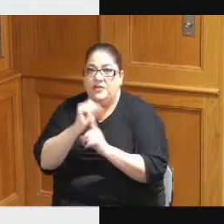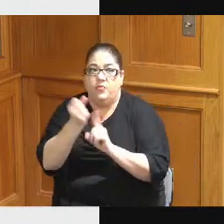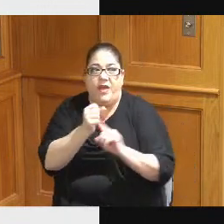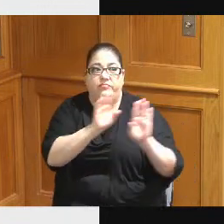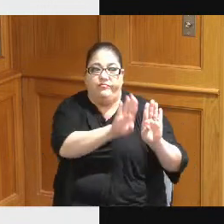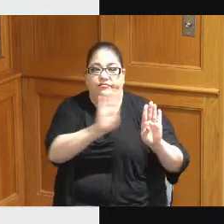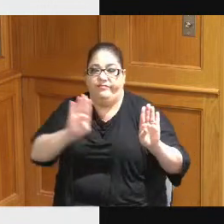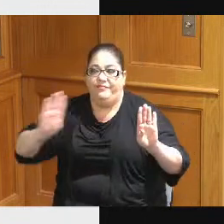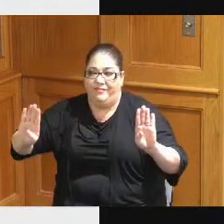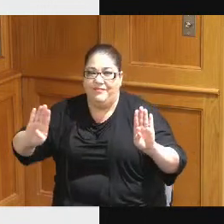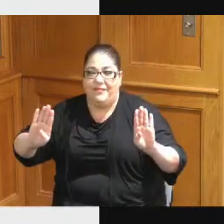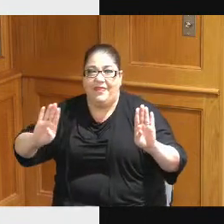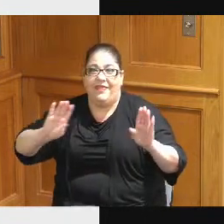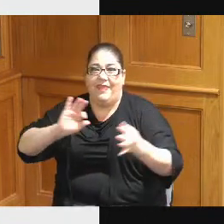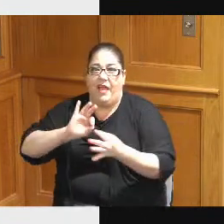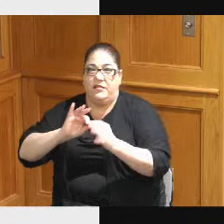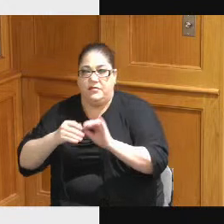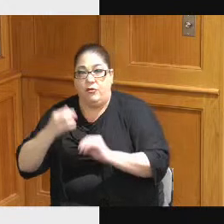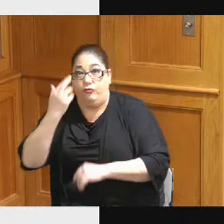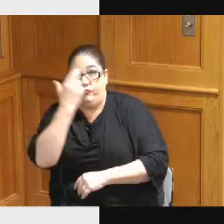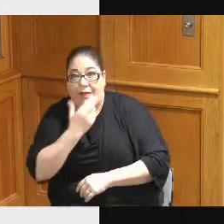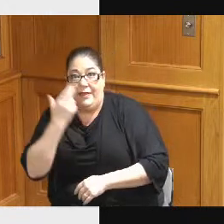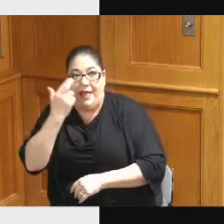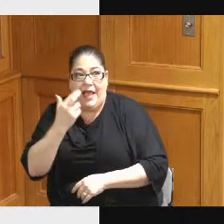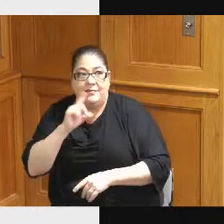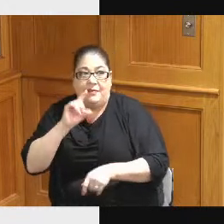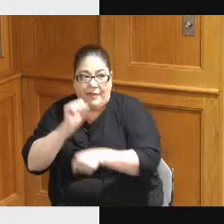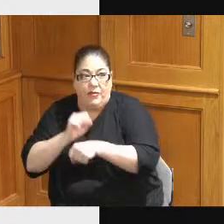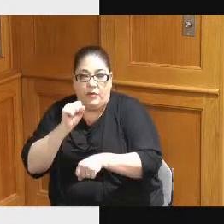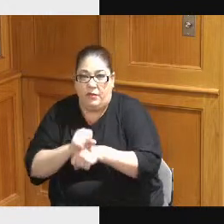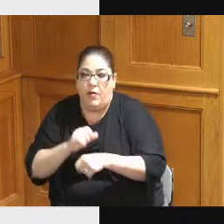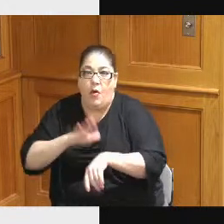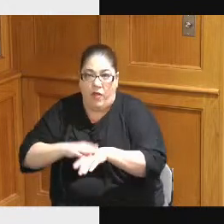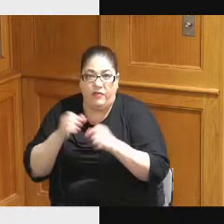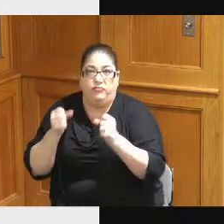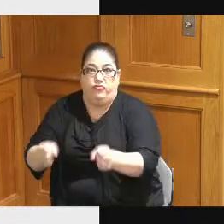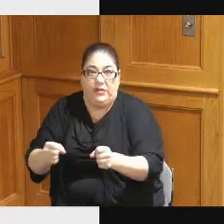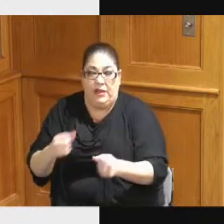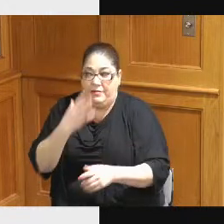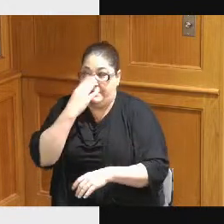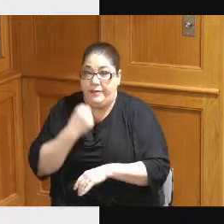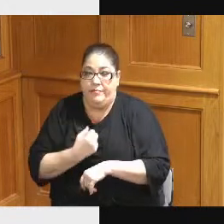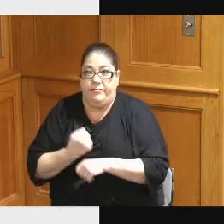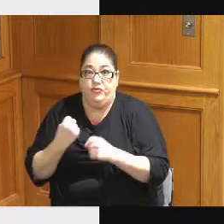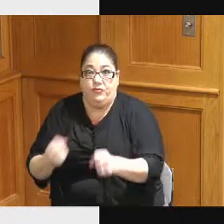could sort of translate that as literally homeless if you're on the street a resident of a shelter or